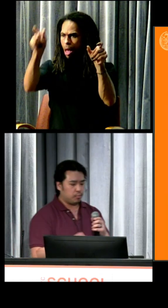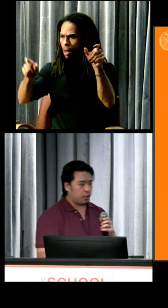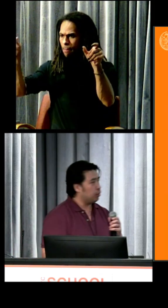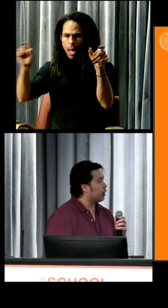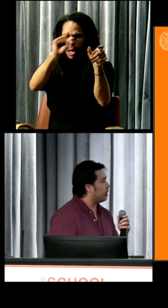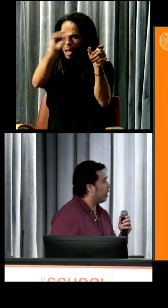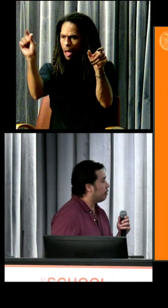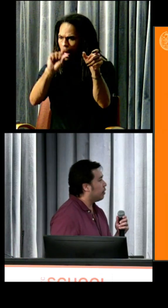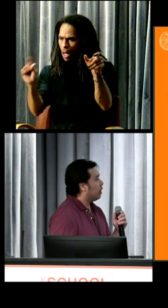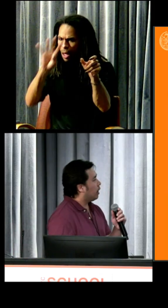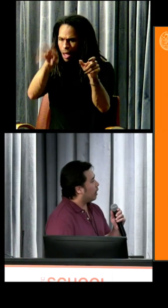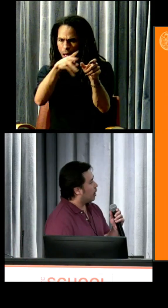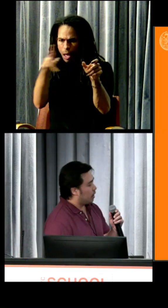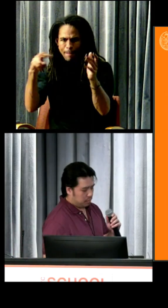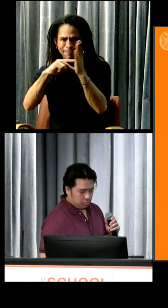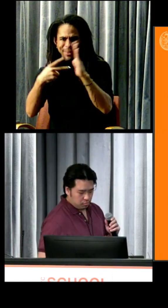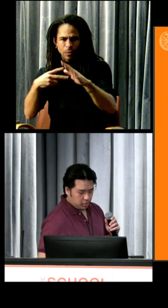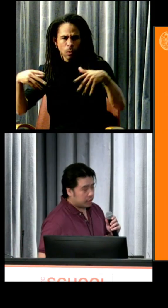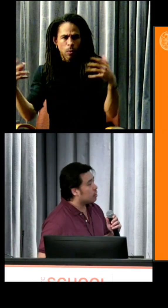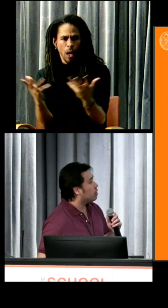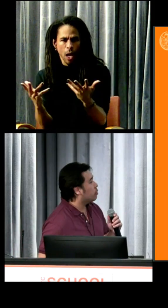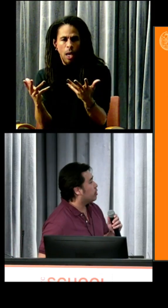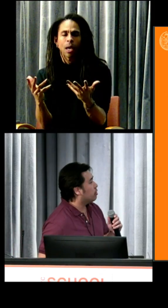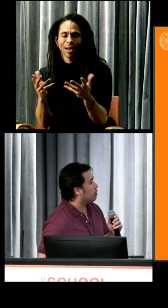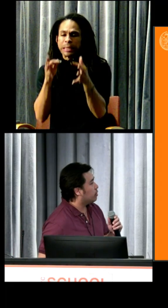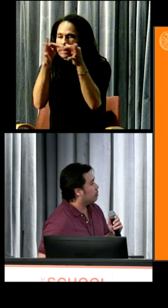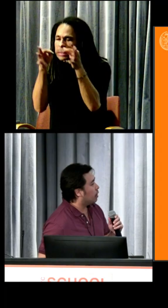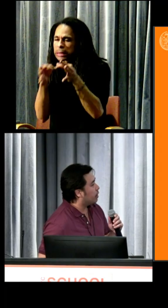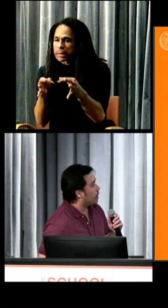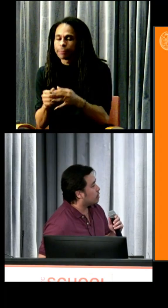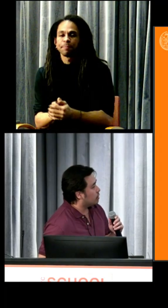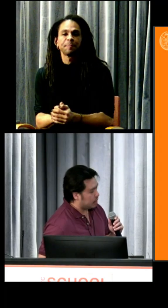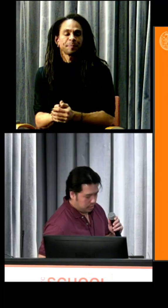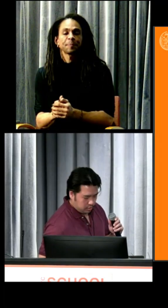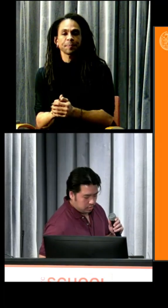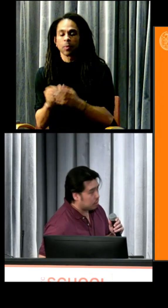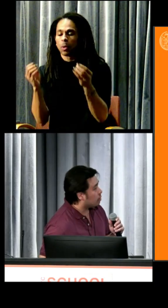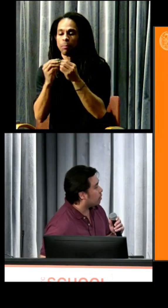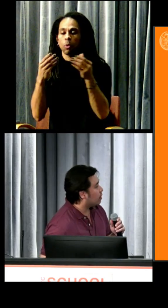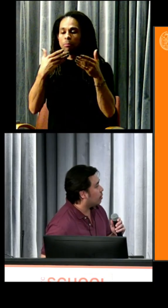There's always a visual way to do this experience and have all of the takeaways without using text.